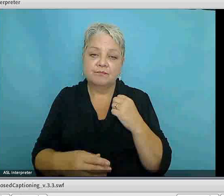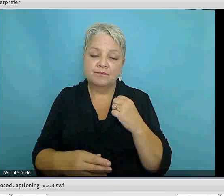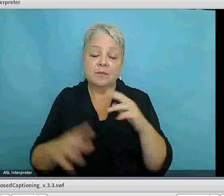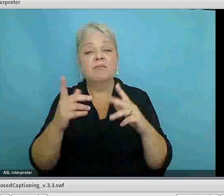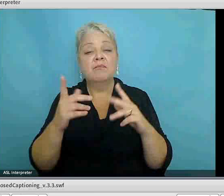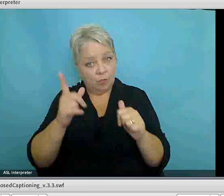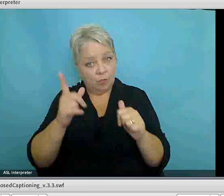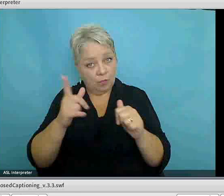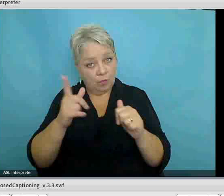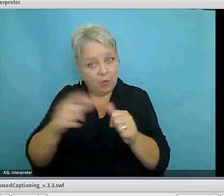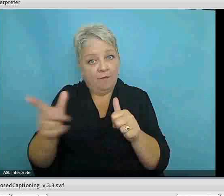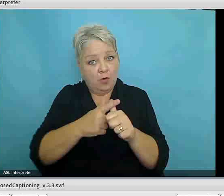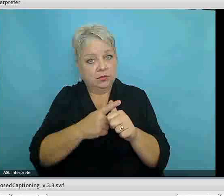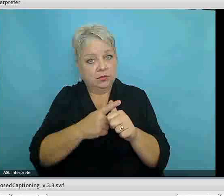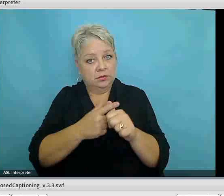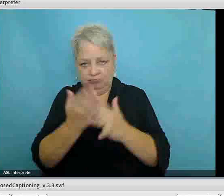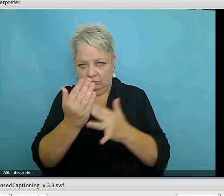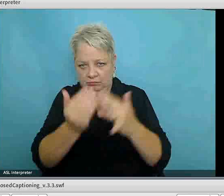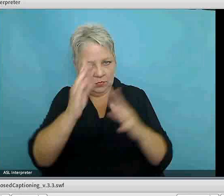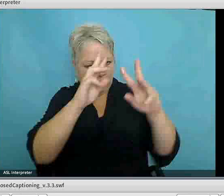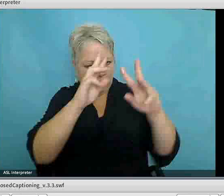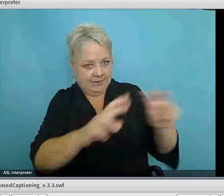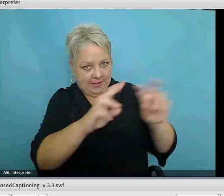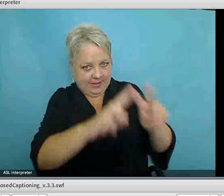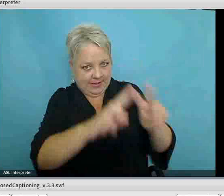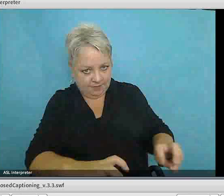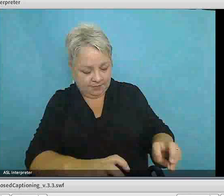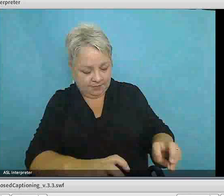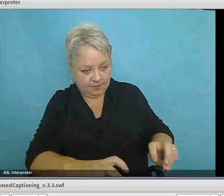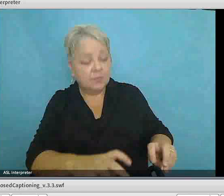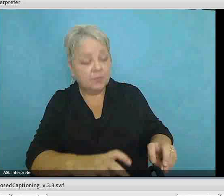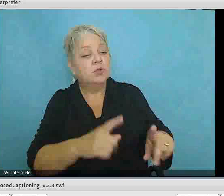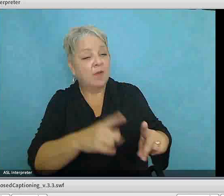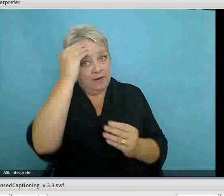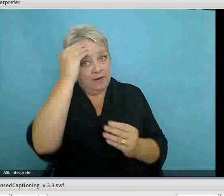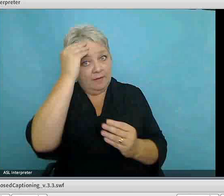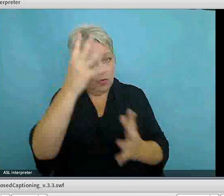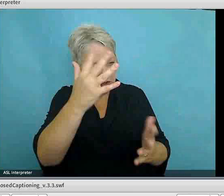The enrollee will have a choice to direct the Care Team in every aspect of the Personal